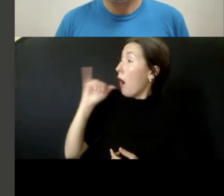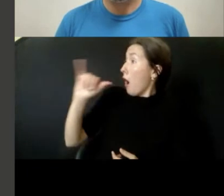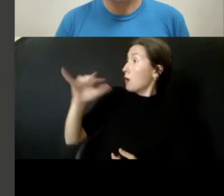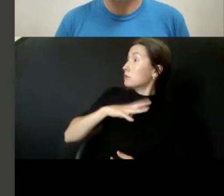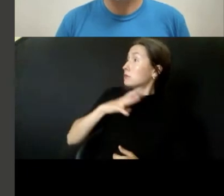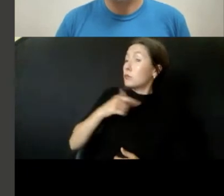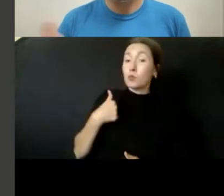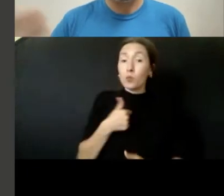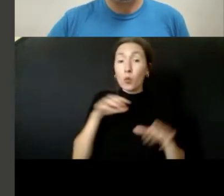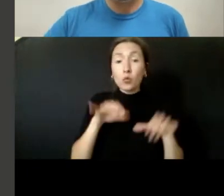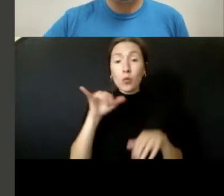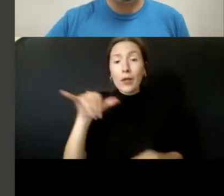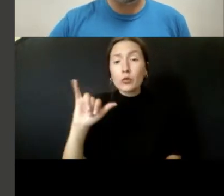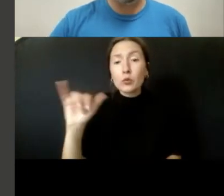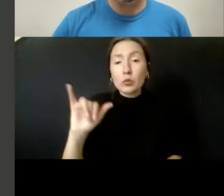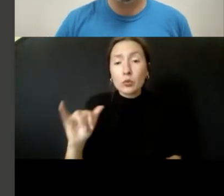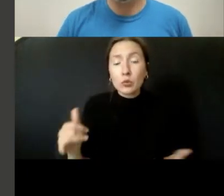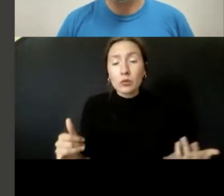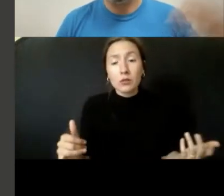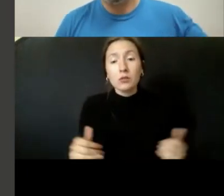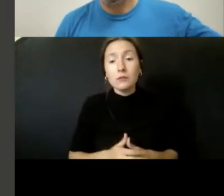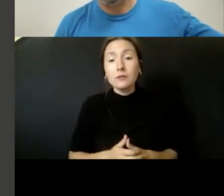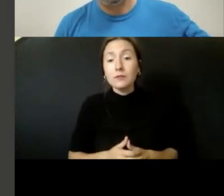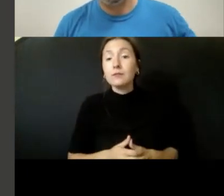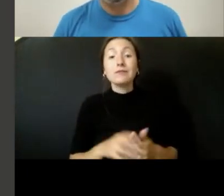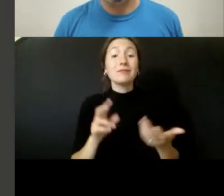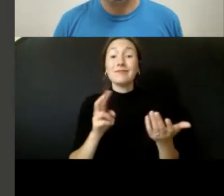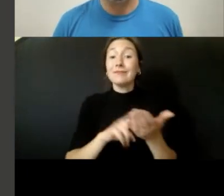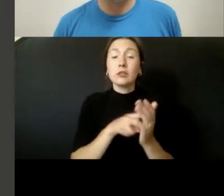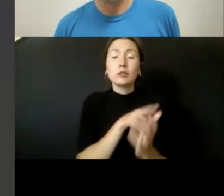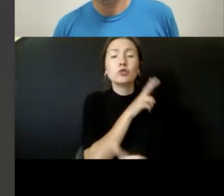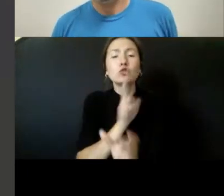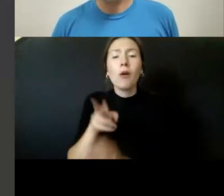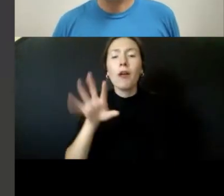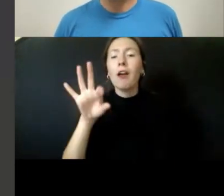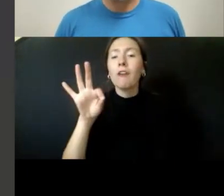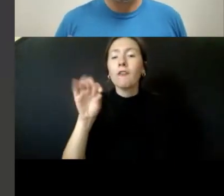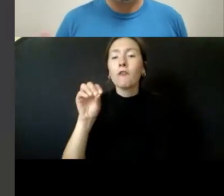devlearn and different sessions and the tldc and all these groups you know get out there